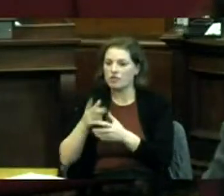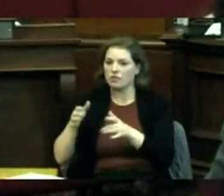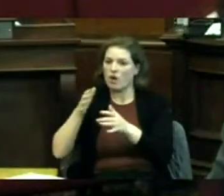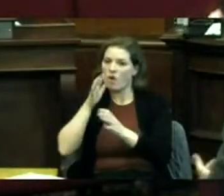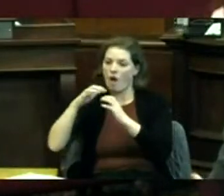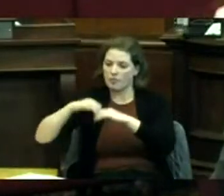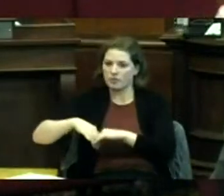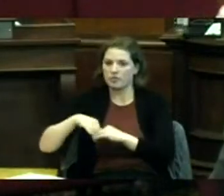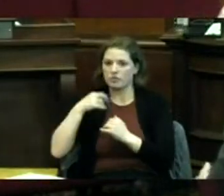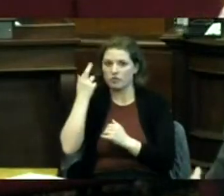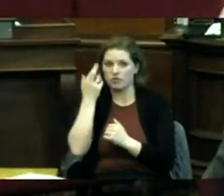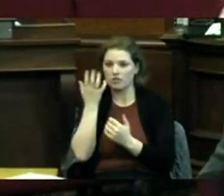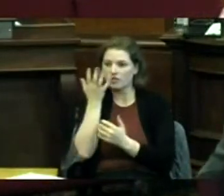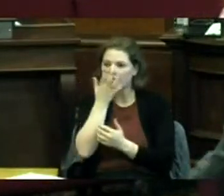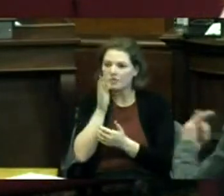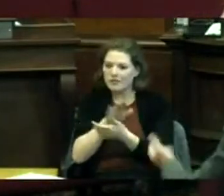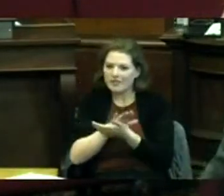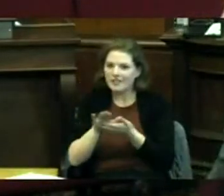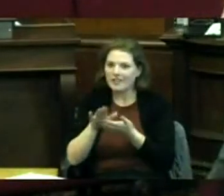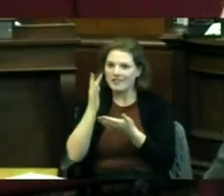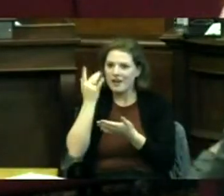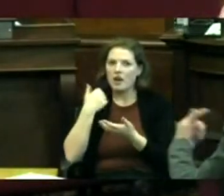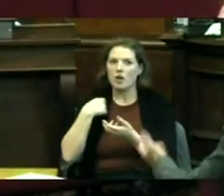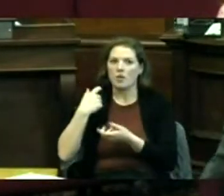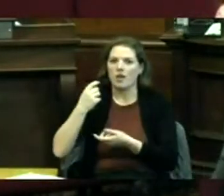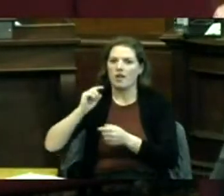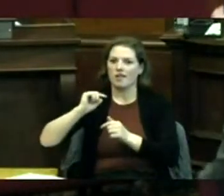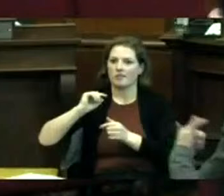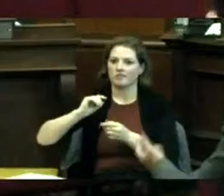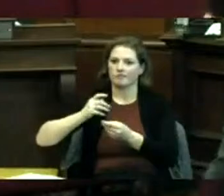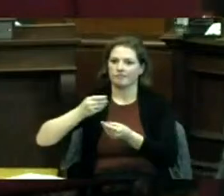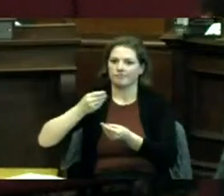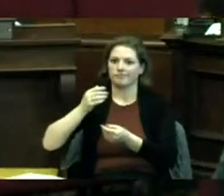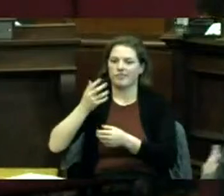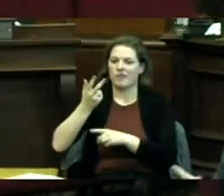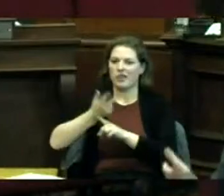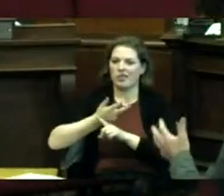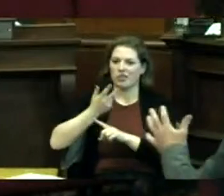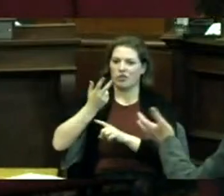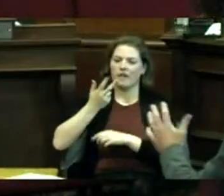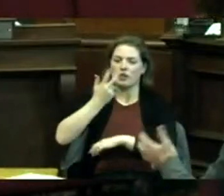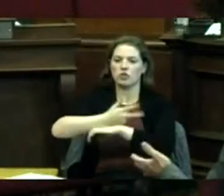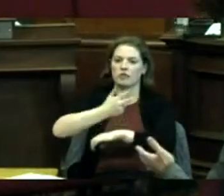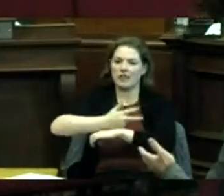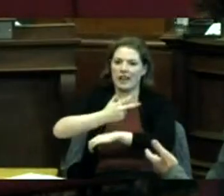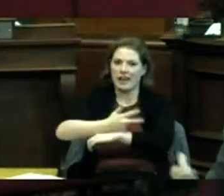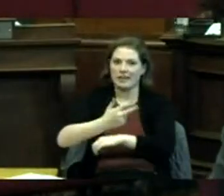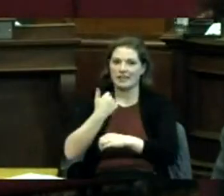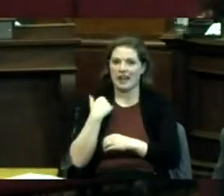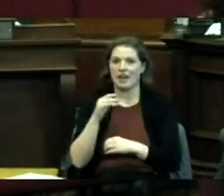that because even if we shut the reservoir off, the reason it